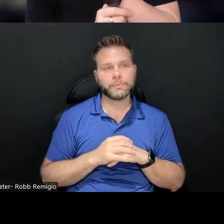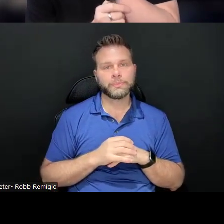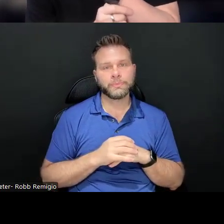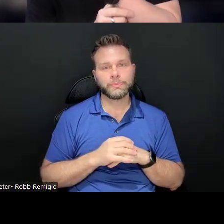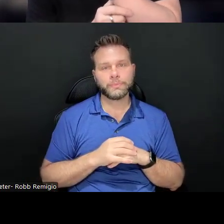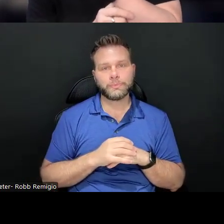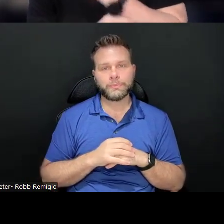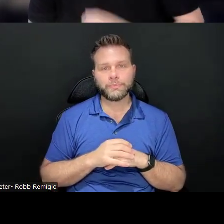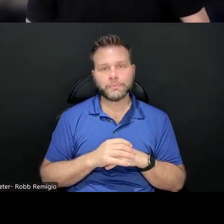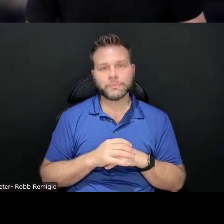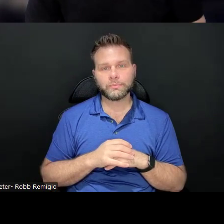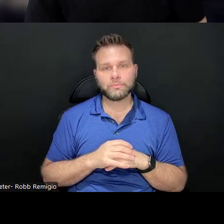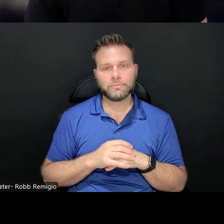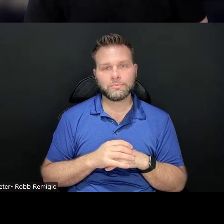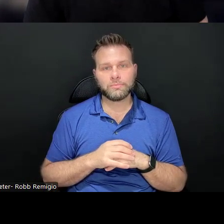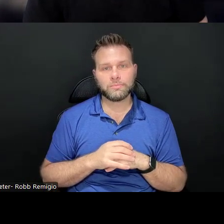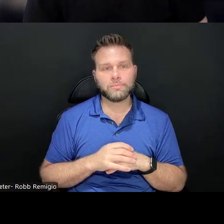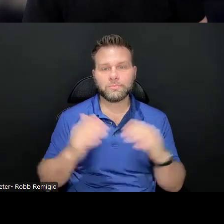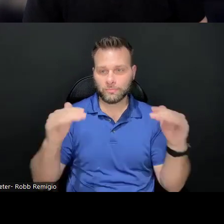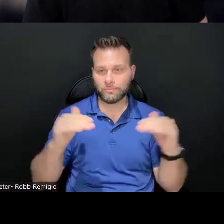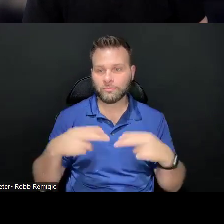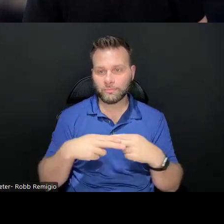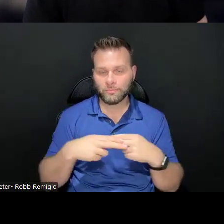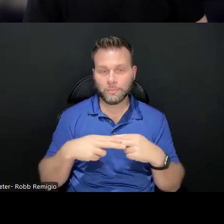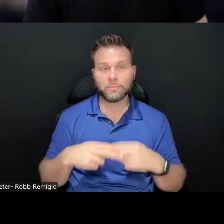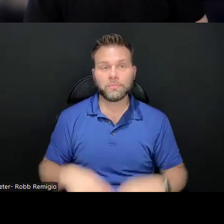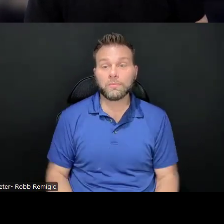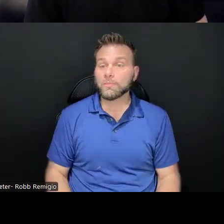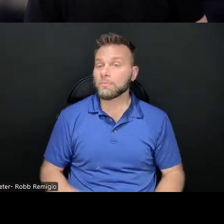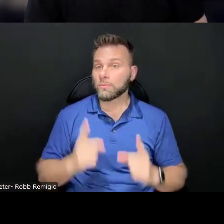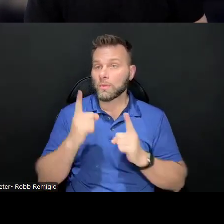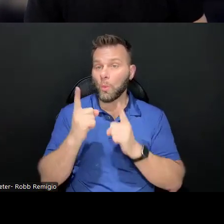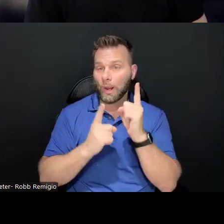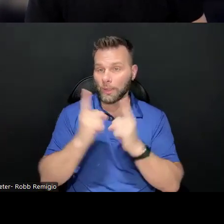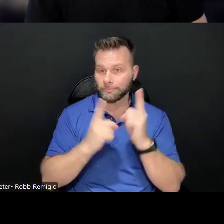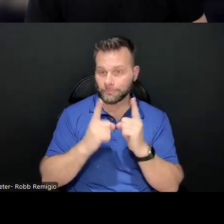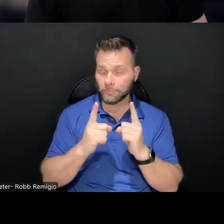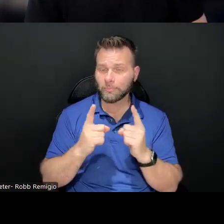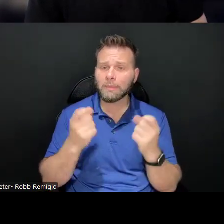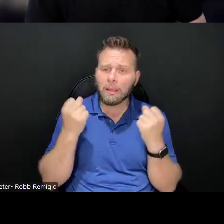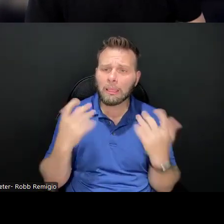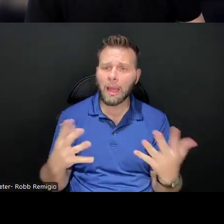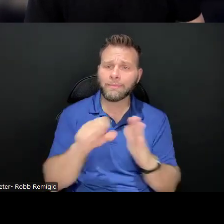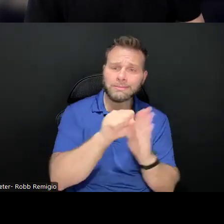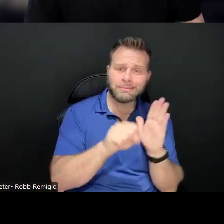Yeah, I want to talk also about one-on-one because a lot of state government happens